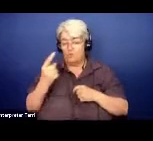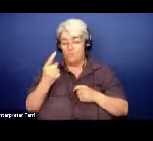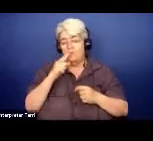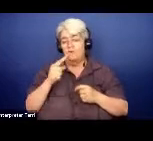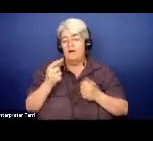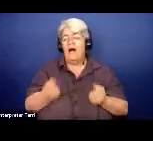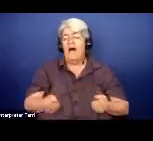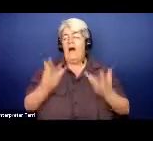of traumatic brain injury and